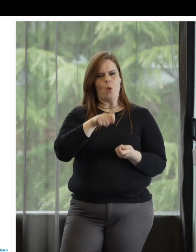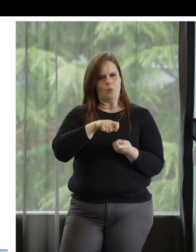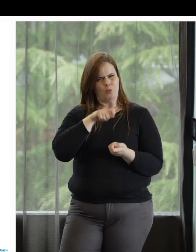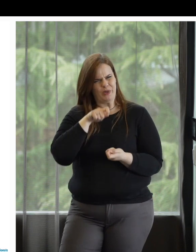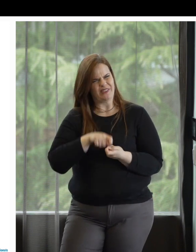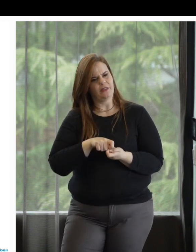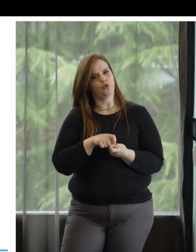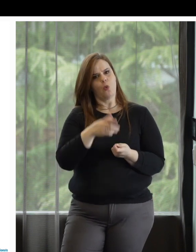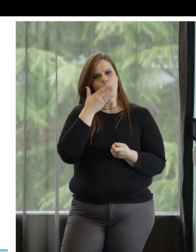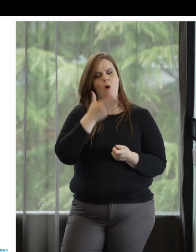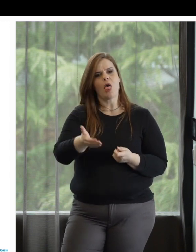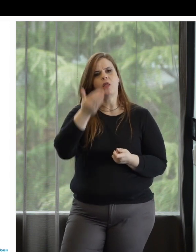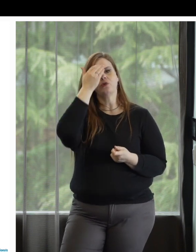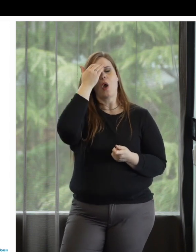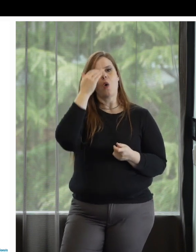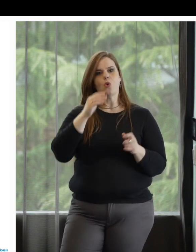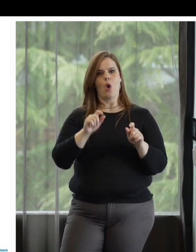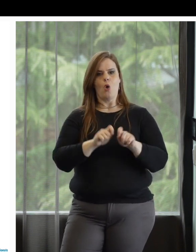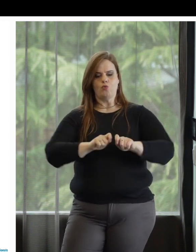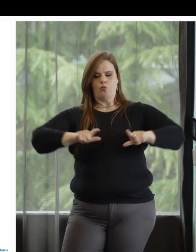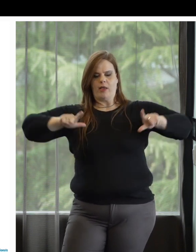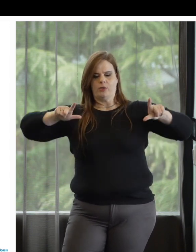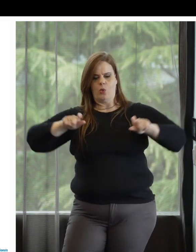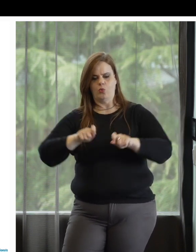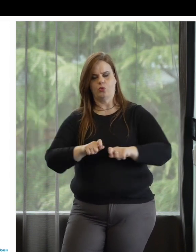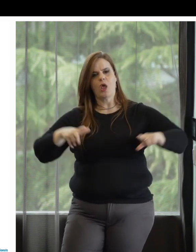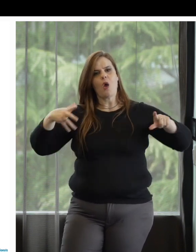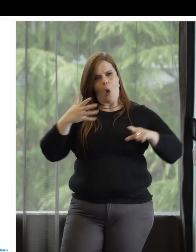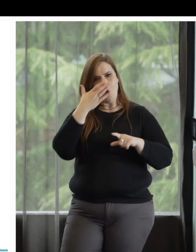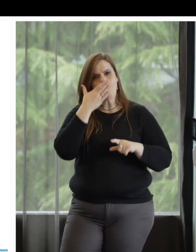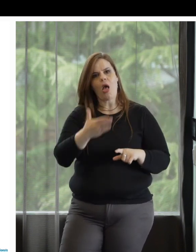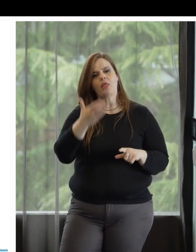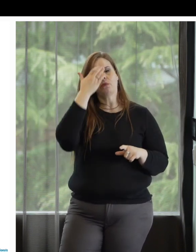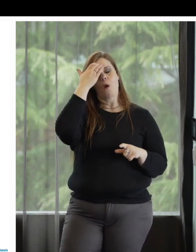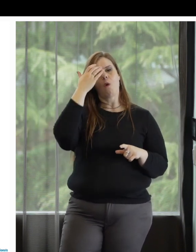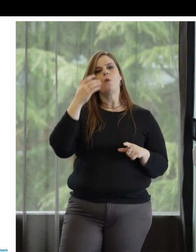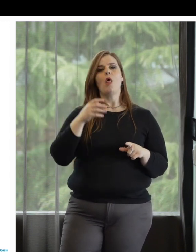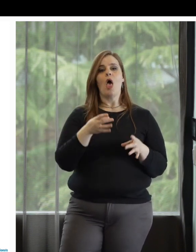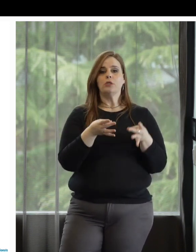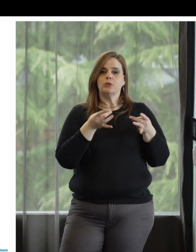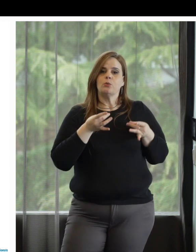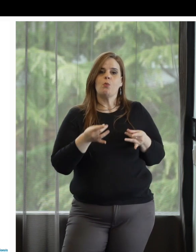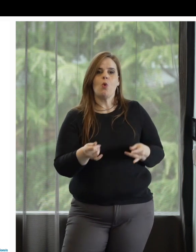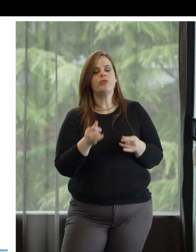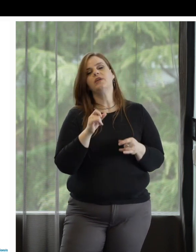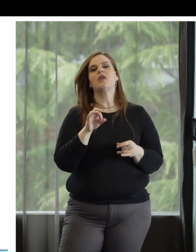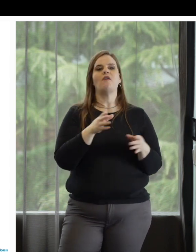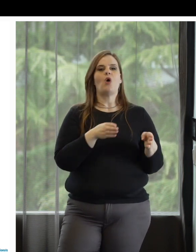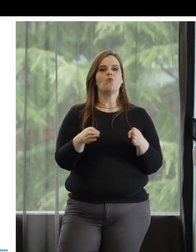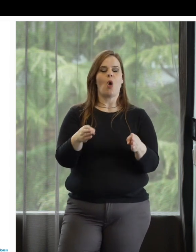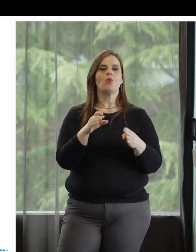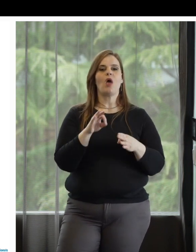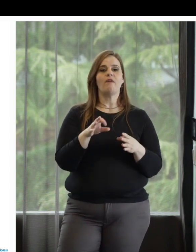is well known. Smoothness of road pavement isn't well